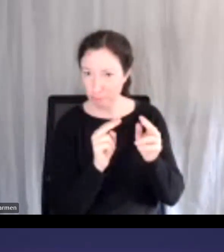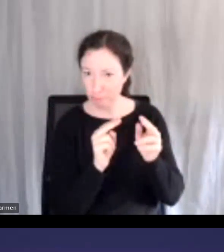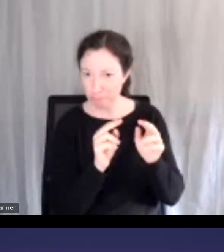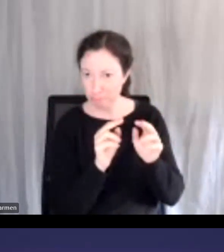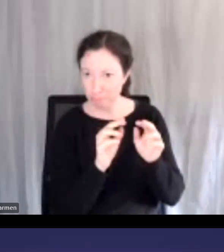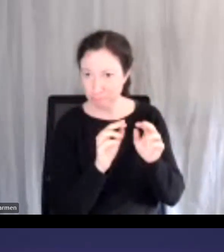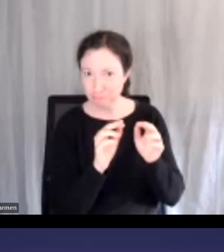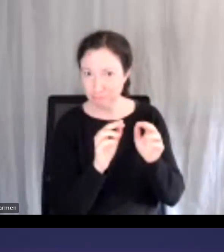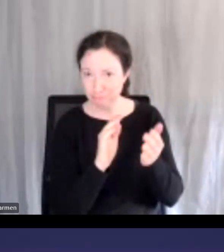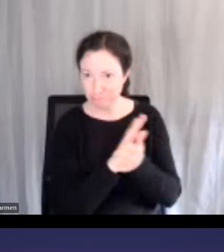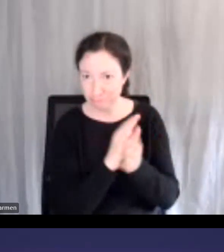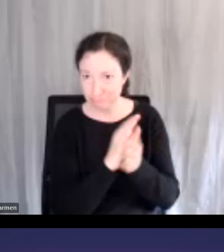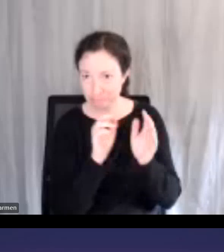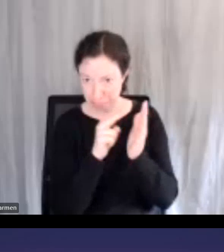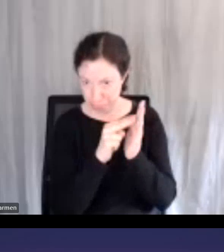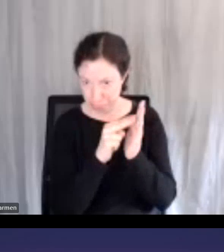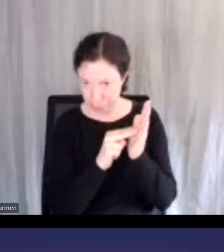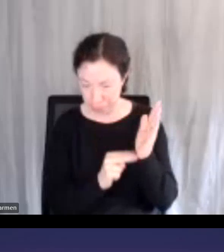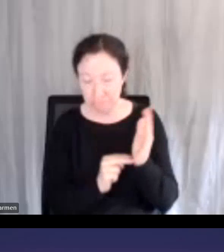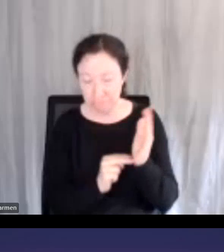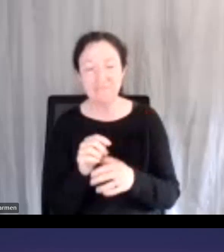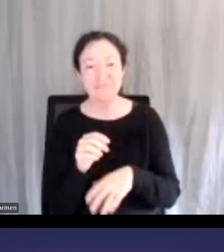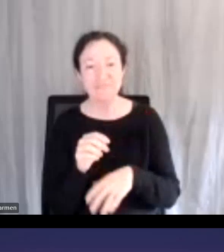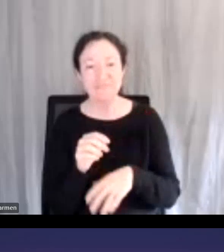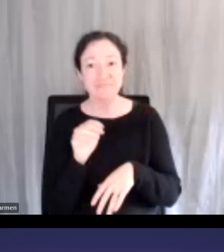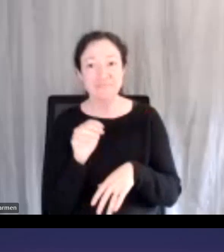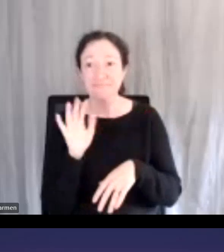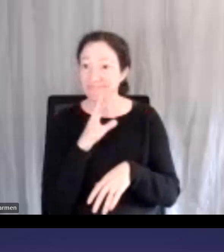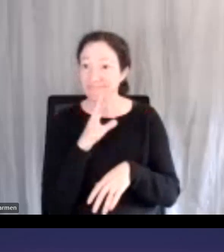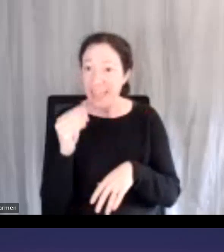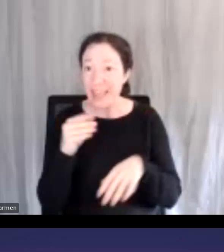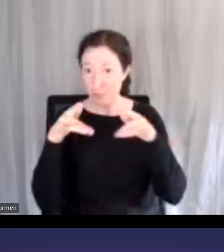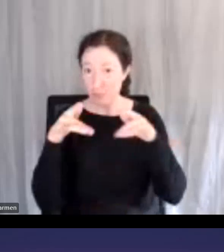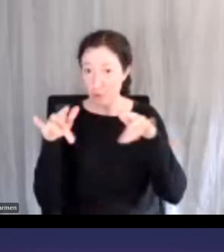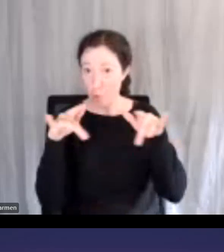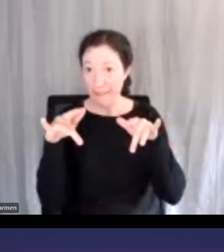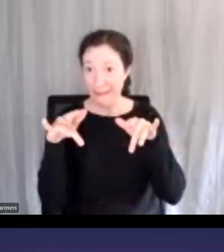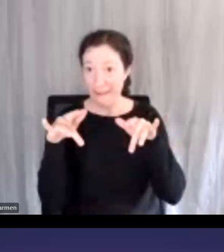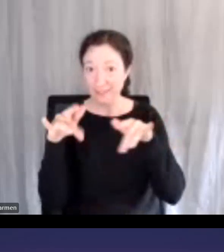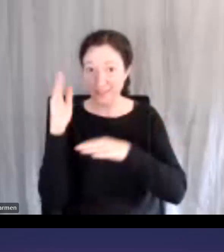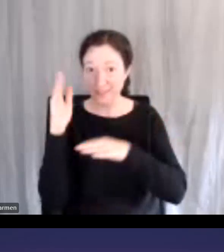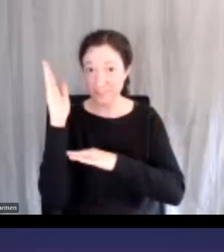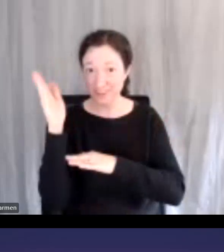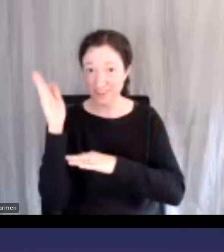and we'll have this presentation recorded. Yeah, thank you so much for having me. Thanks for the good questions.